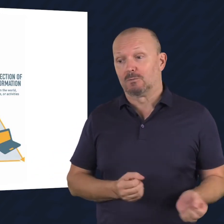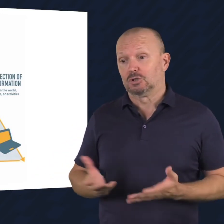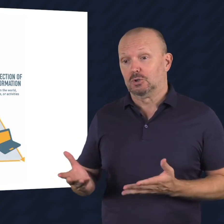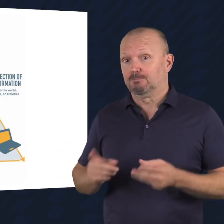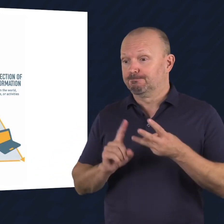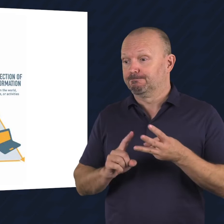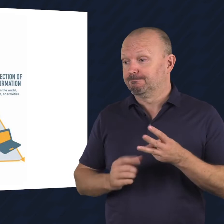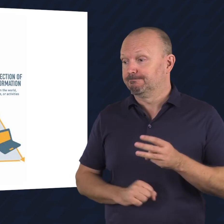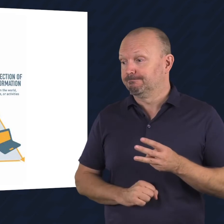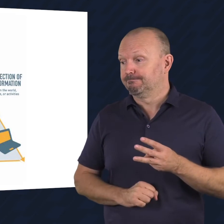Over to you.